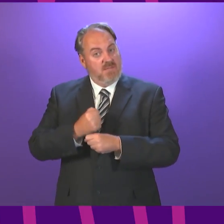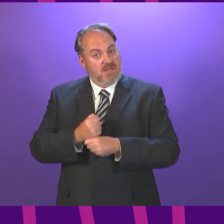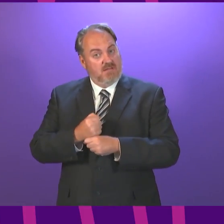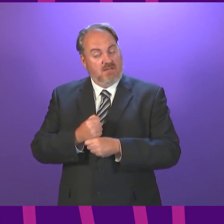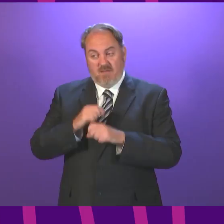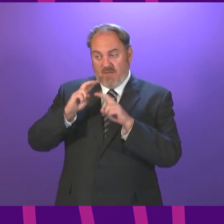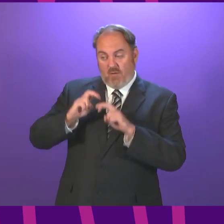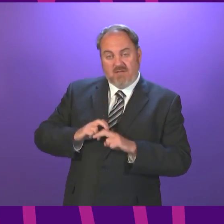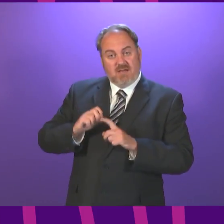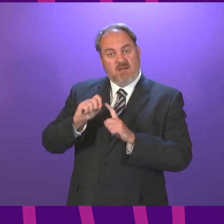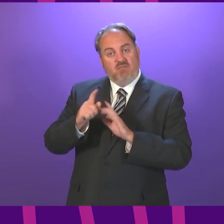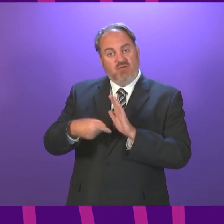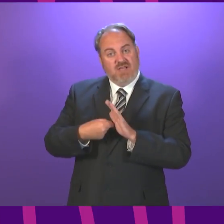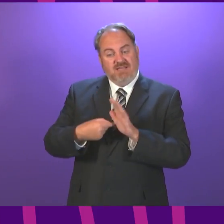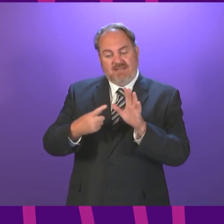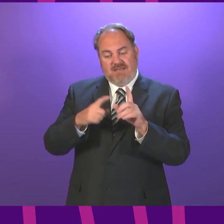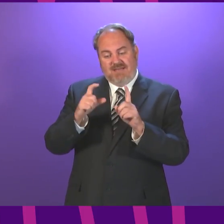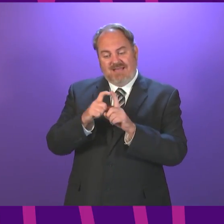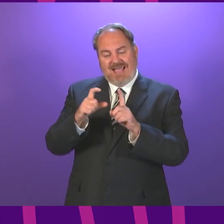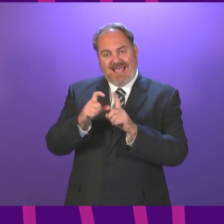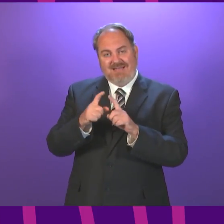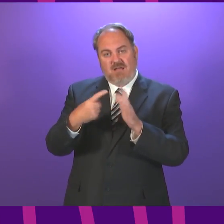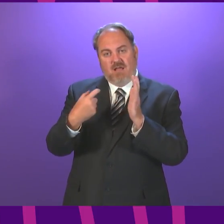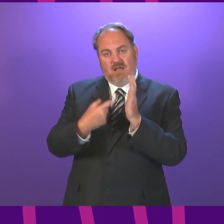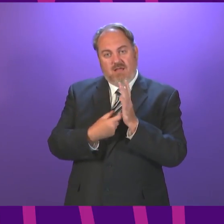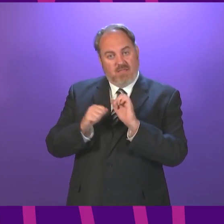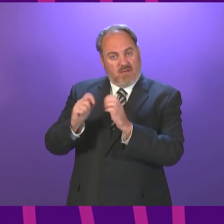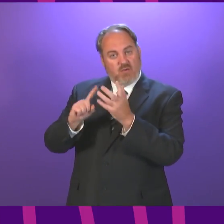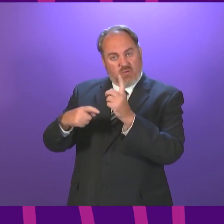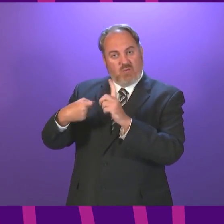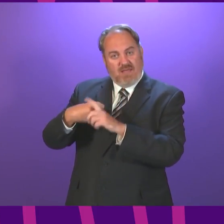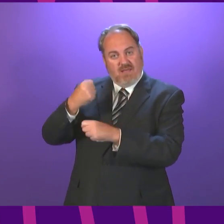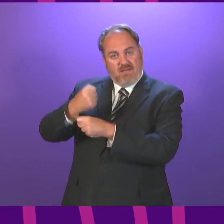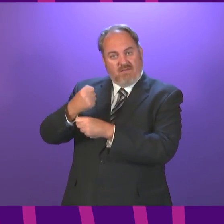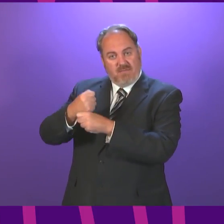project ADDER, and the drug deaths task force participates in the project ADDER learning